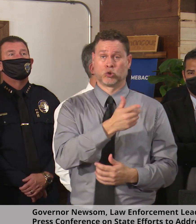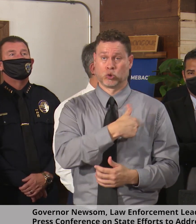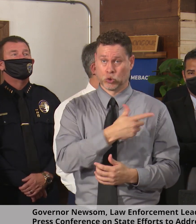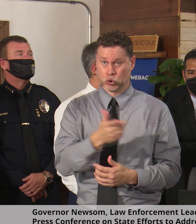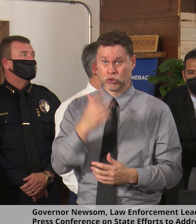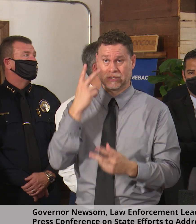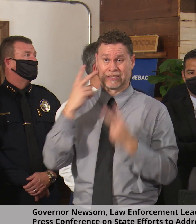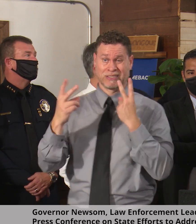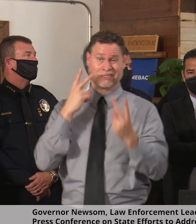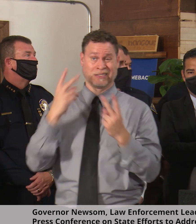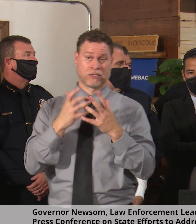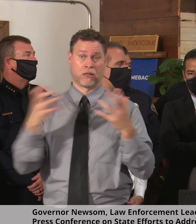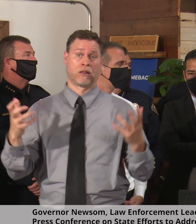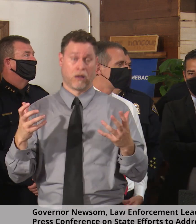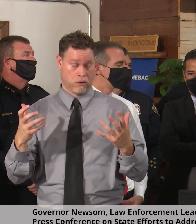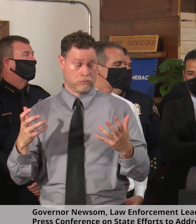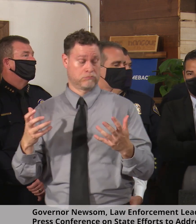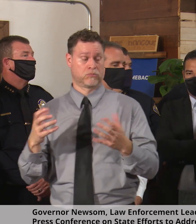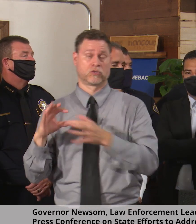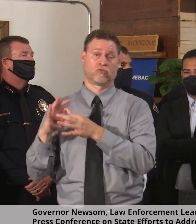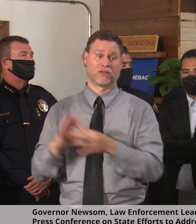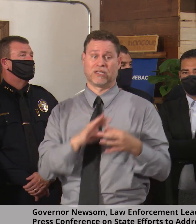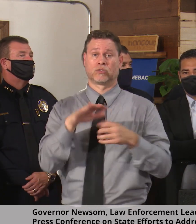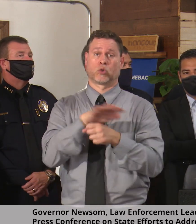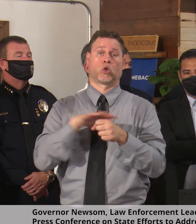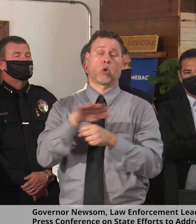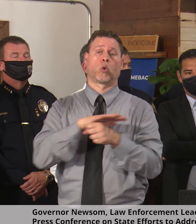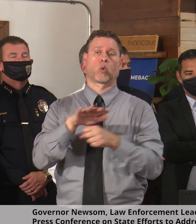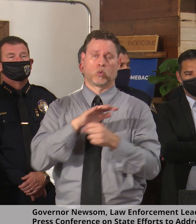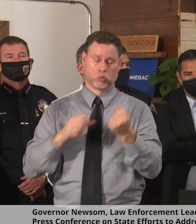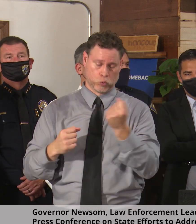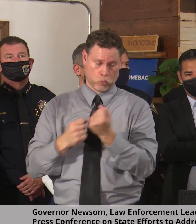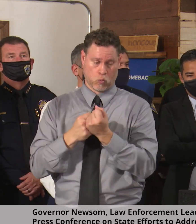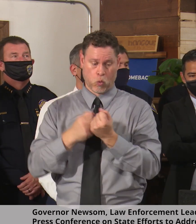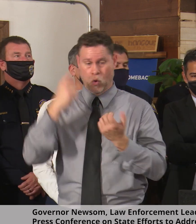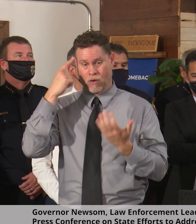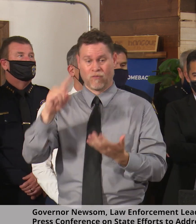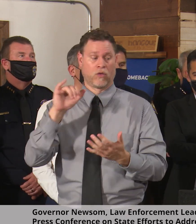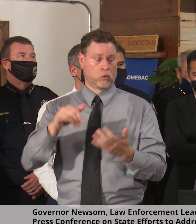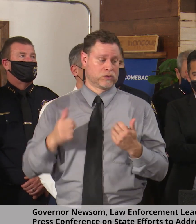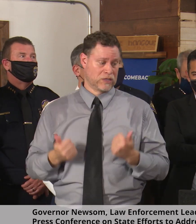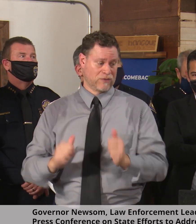seen a lot of reticence as it relates to local support for these efforts. No